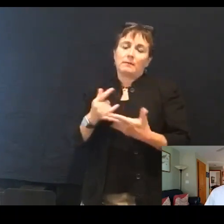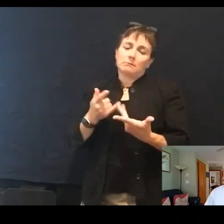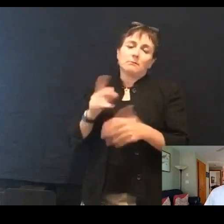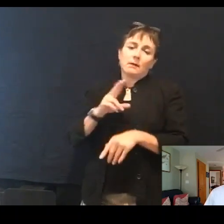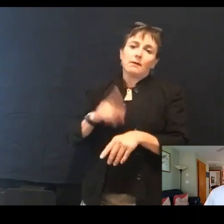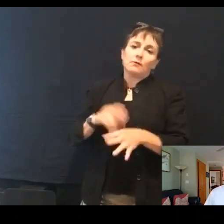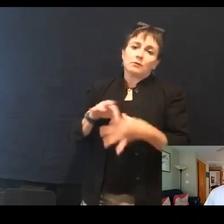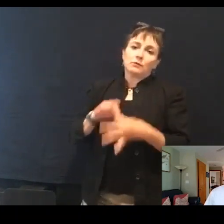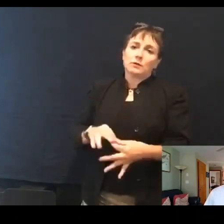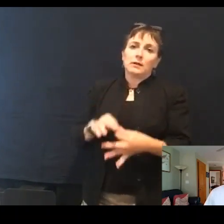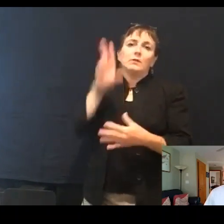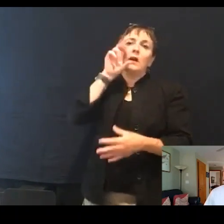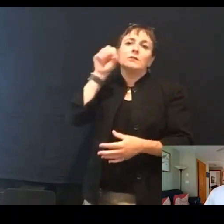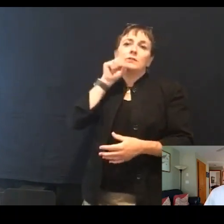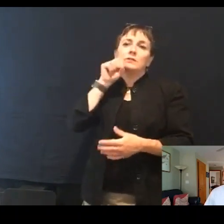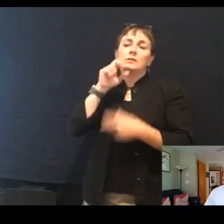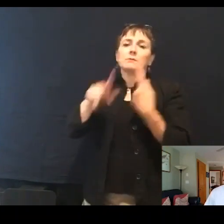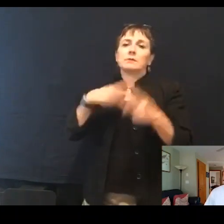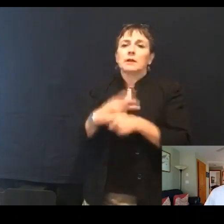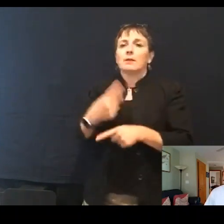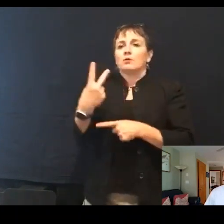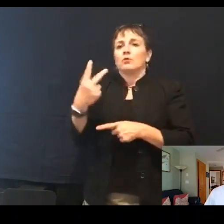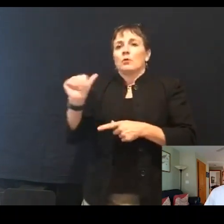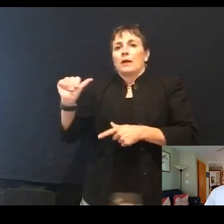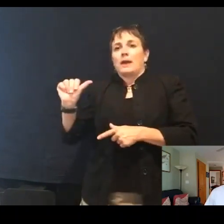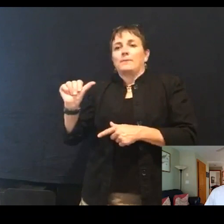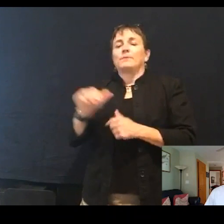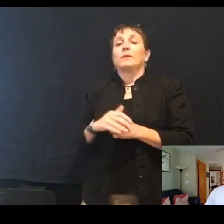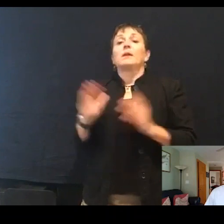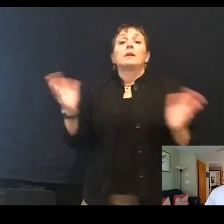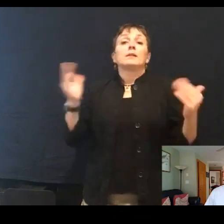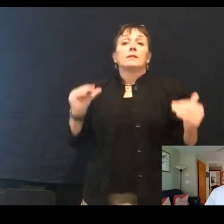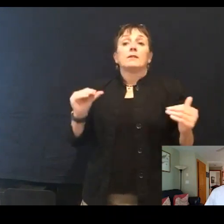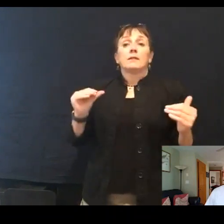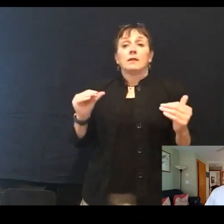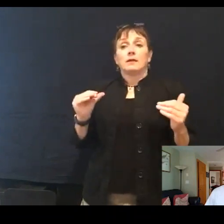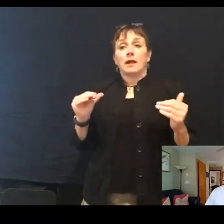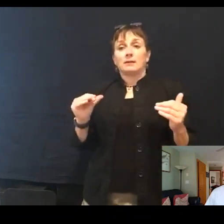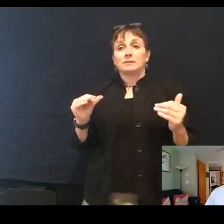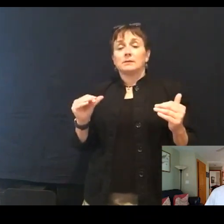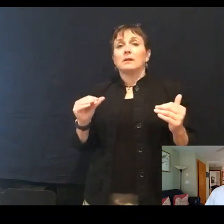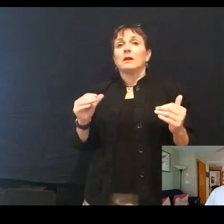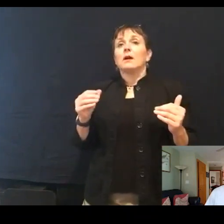with Usher syndrome type 2A. The second most common genetic cause of Usher syndrome